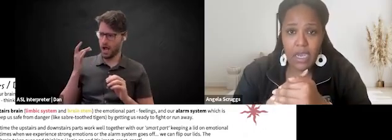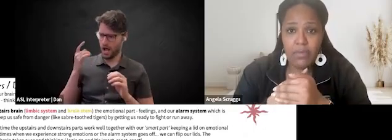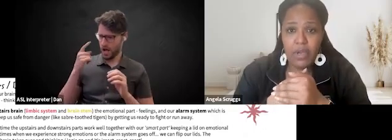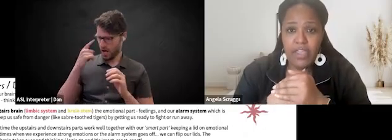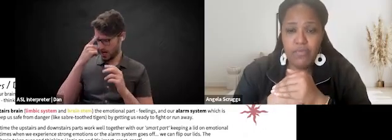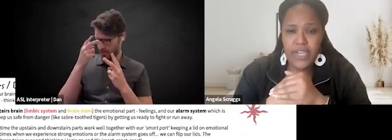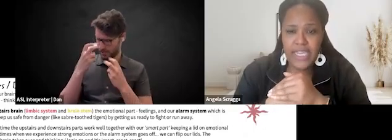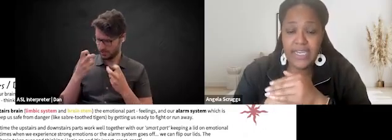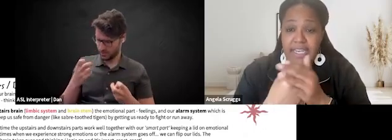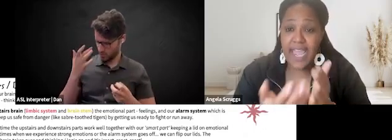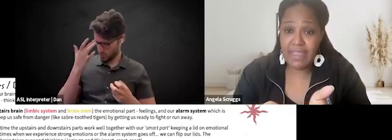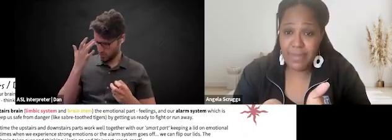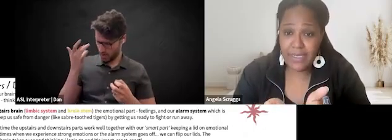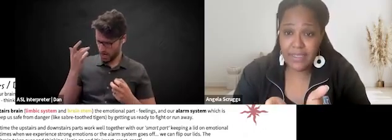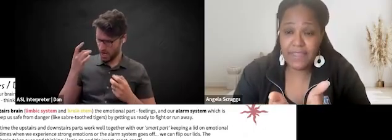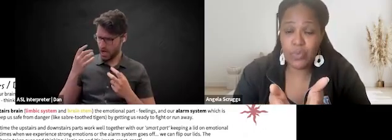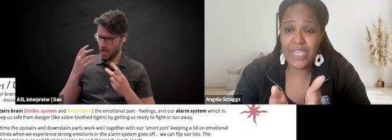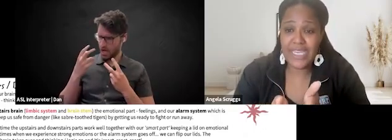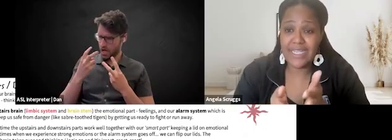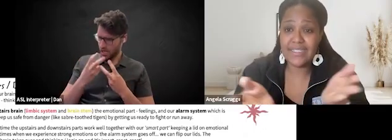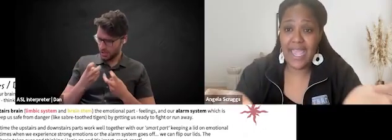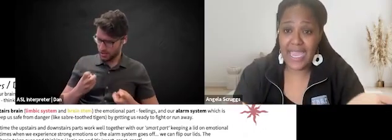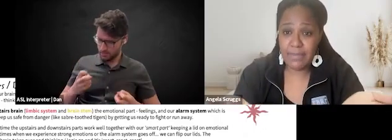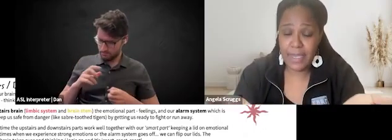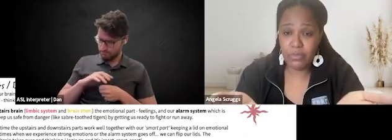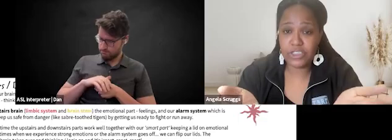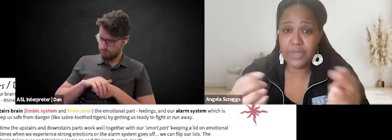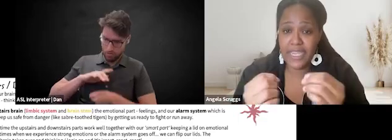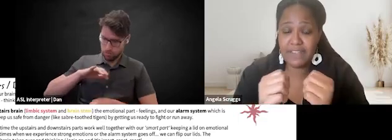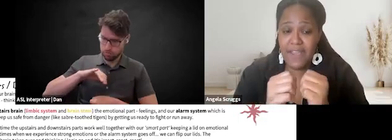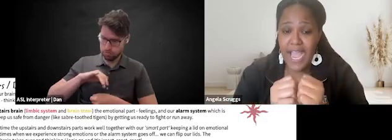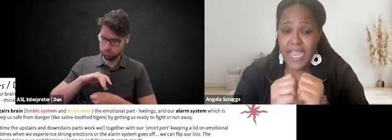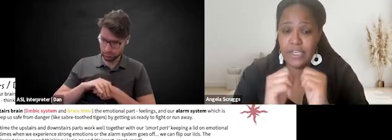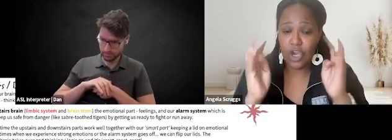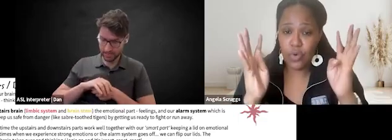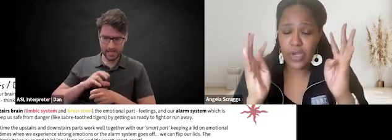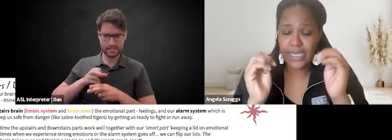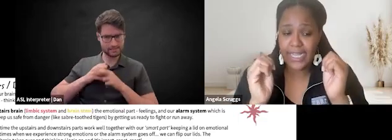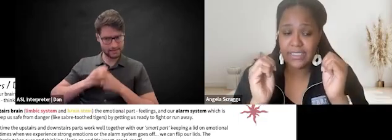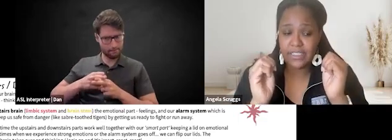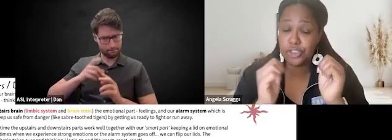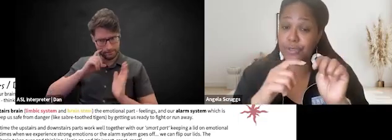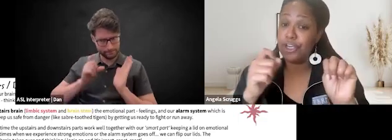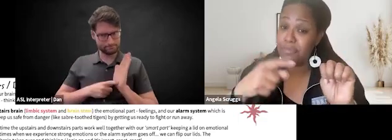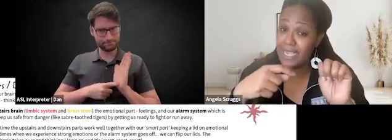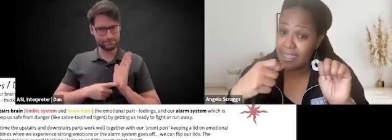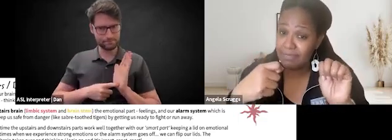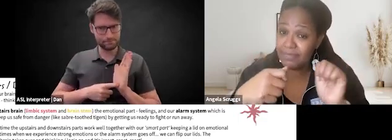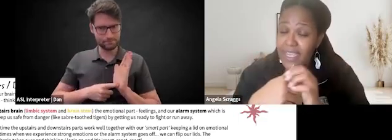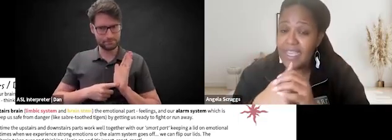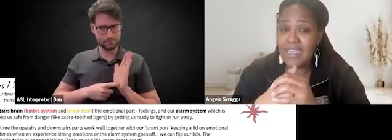Um... if we can name it, then we can tame it. Which means if I know what has triggered me,